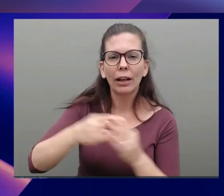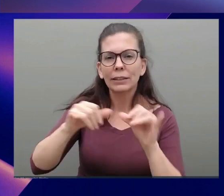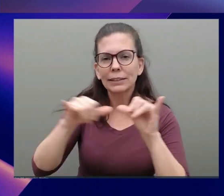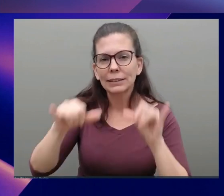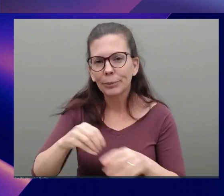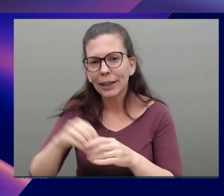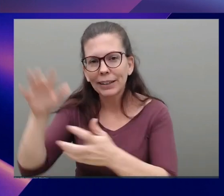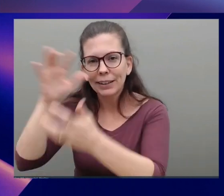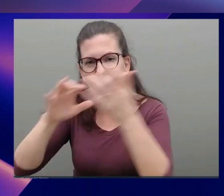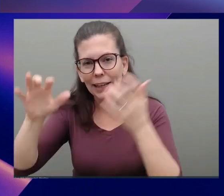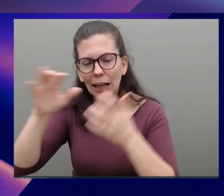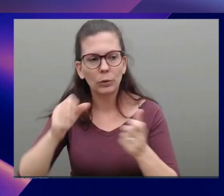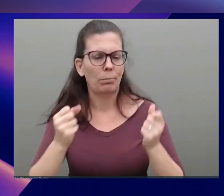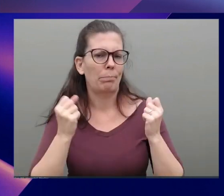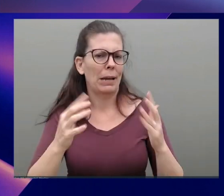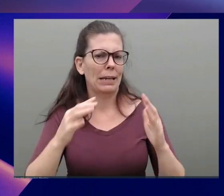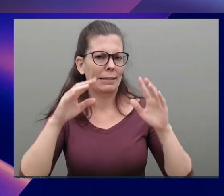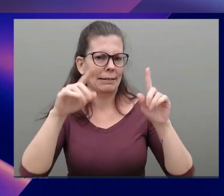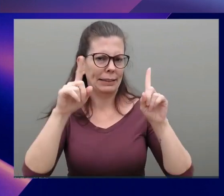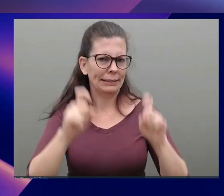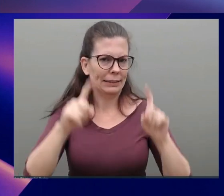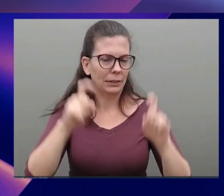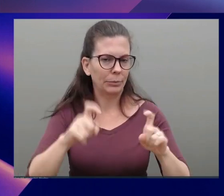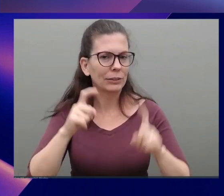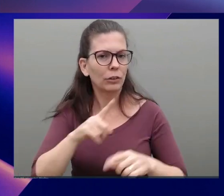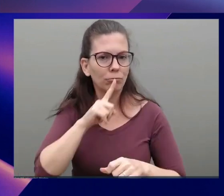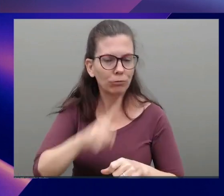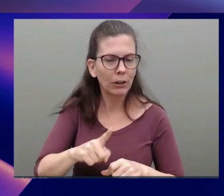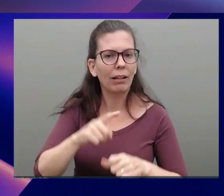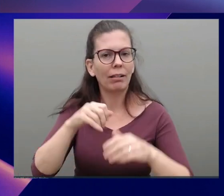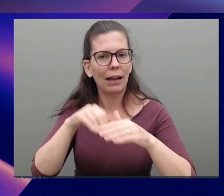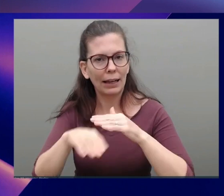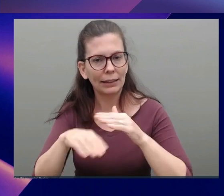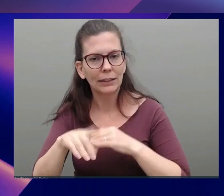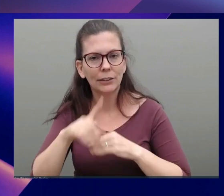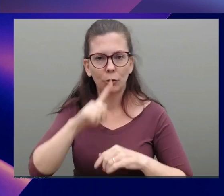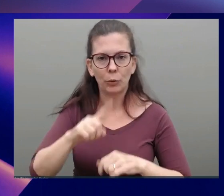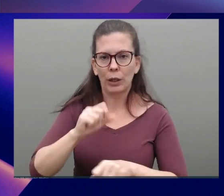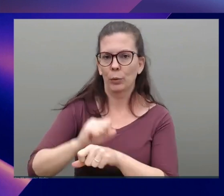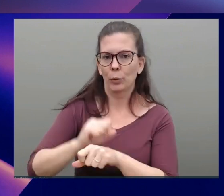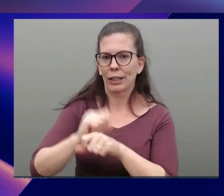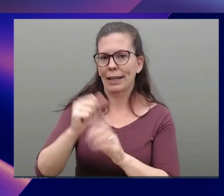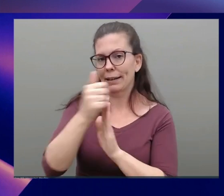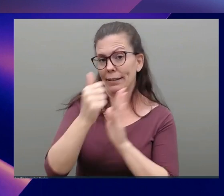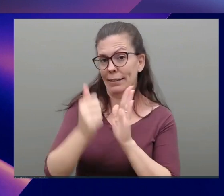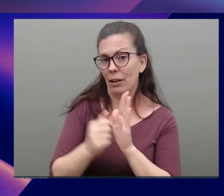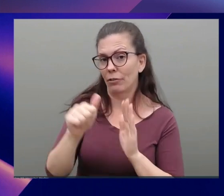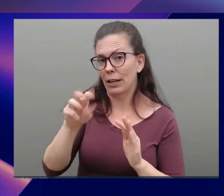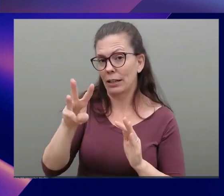to a real, fully working AWS account, follow step by step instructions, and learn by playing "AWS Cloud Quest".